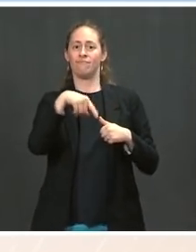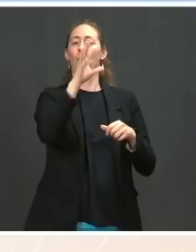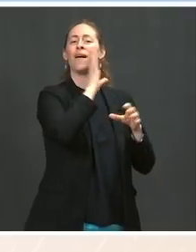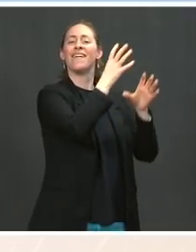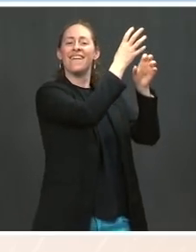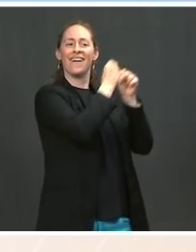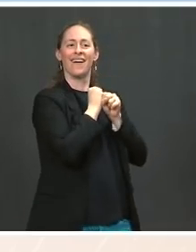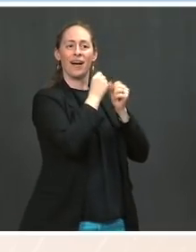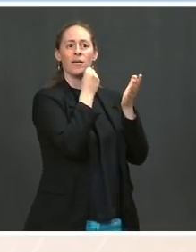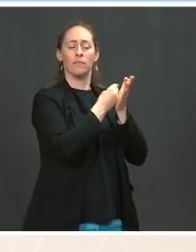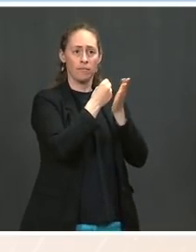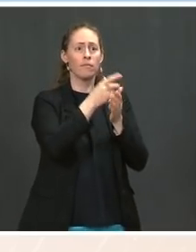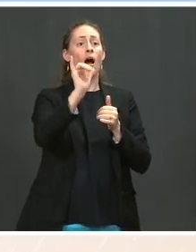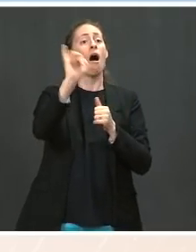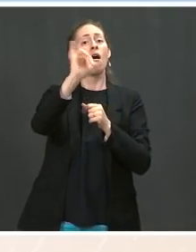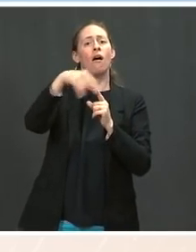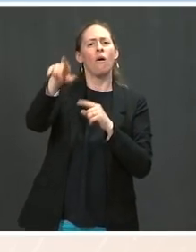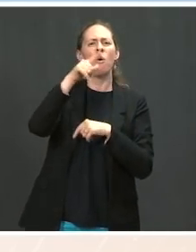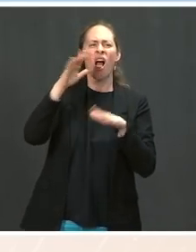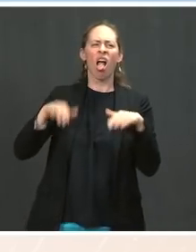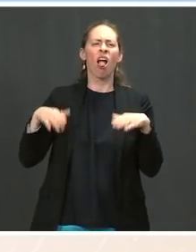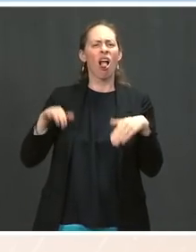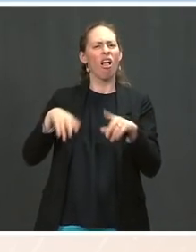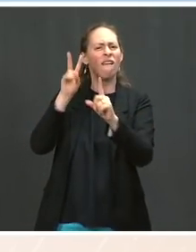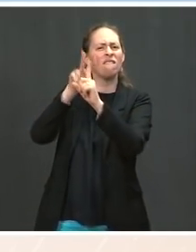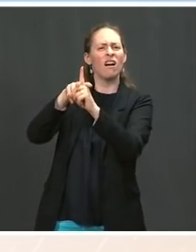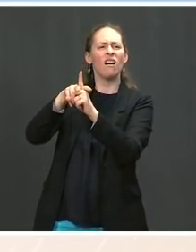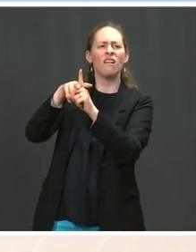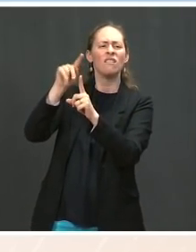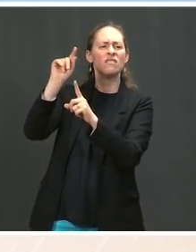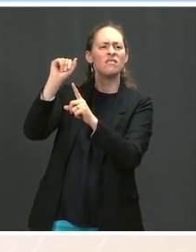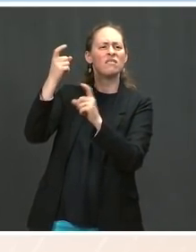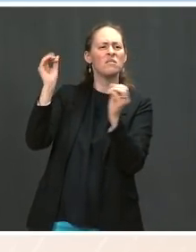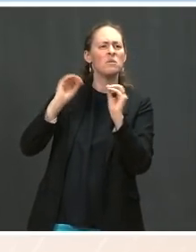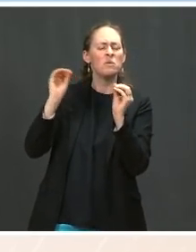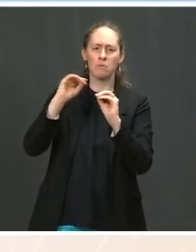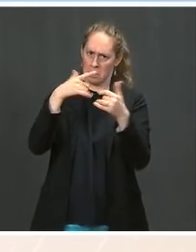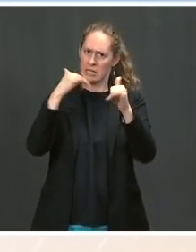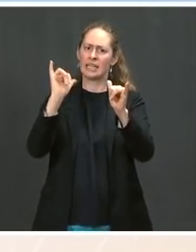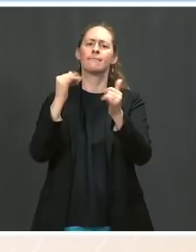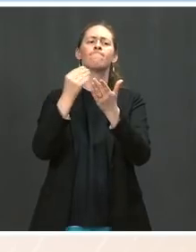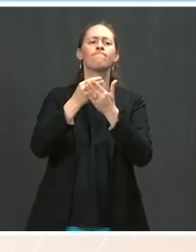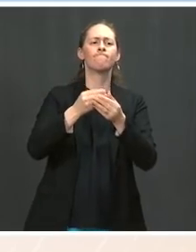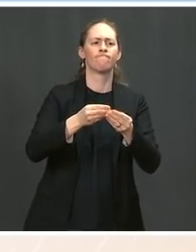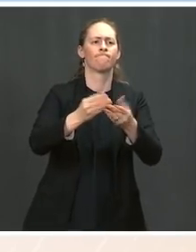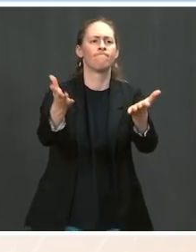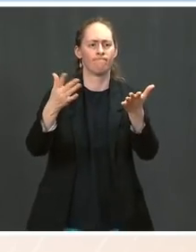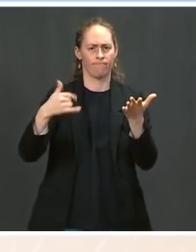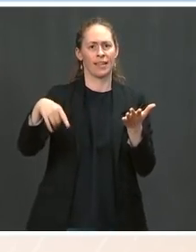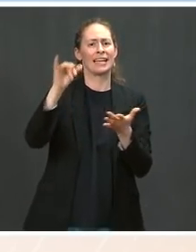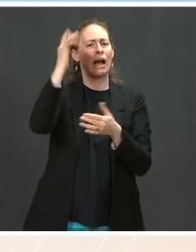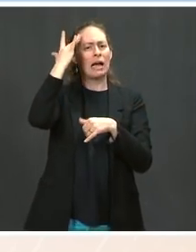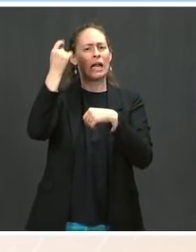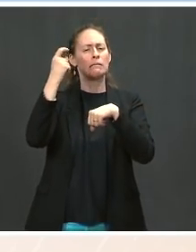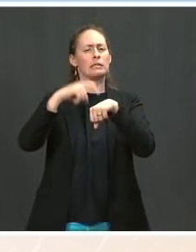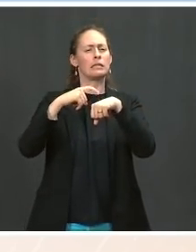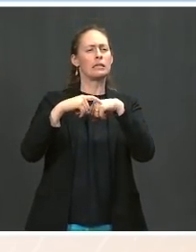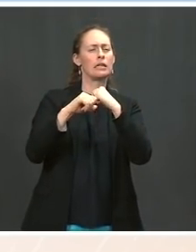and didn't use the Non-Filers tool last year. Hence, it took a little bit longer. These payments also include Social Security beneficiaries